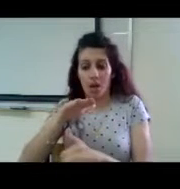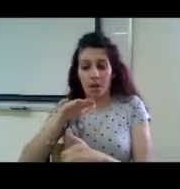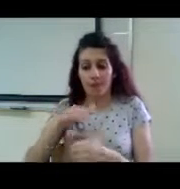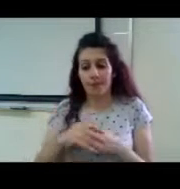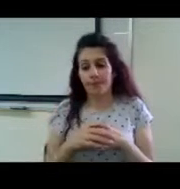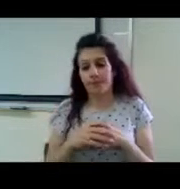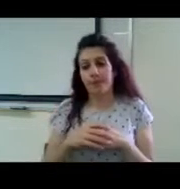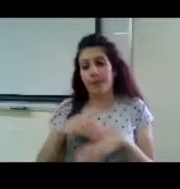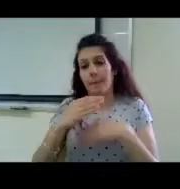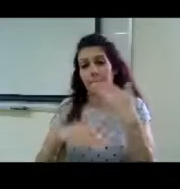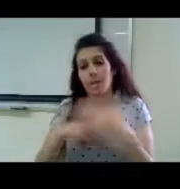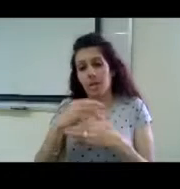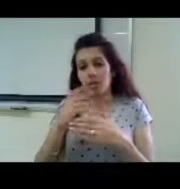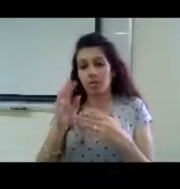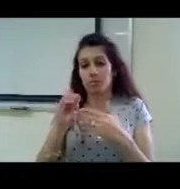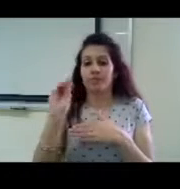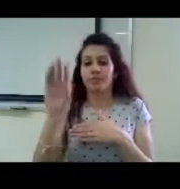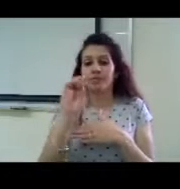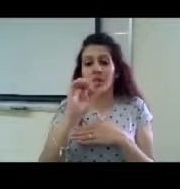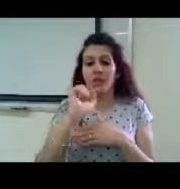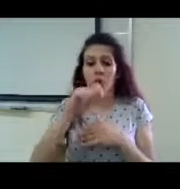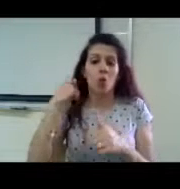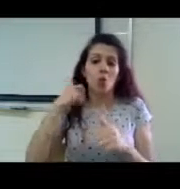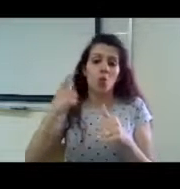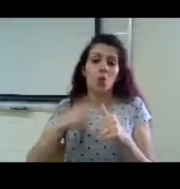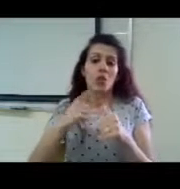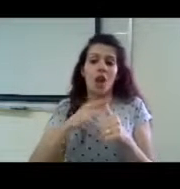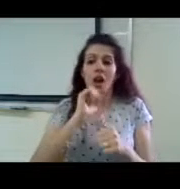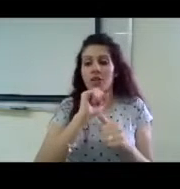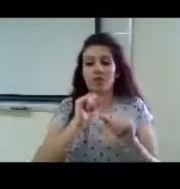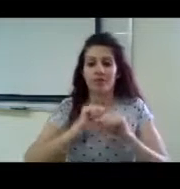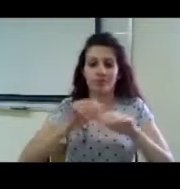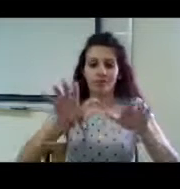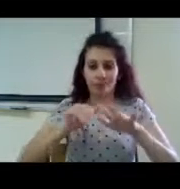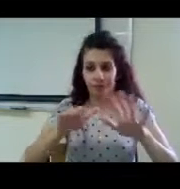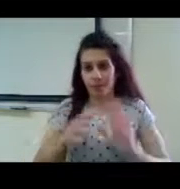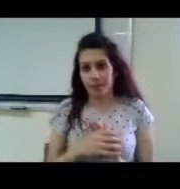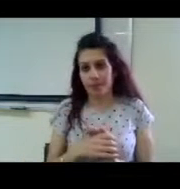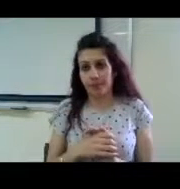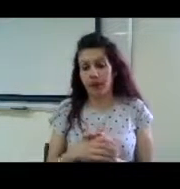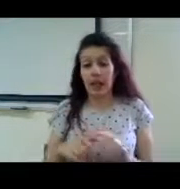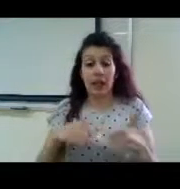in ominous art and with Zara and multimedia and Mauritania cannot a sofa